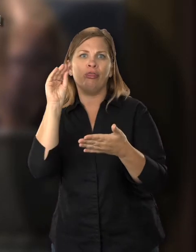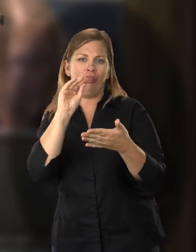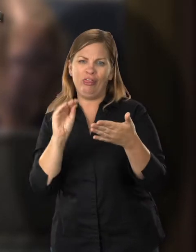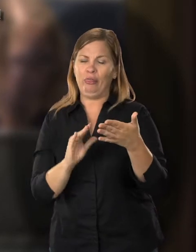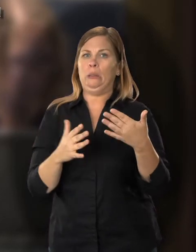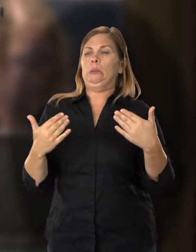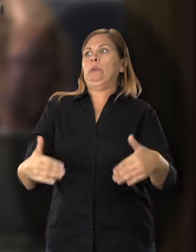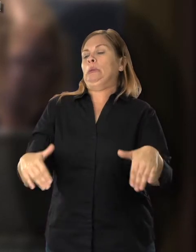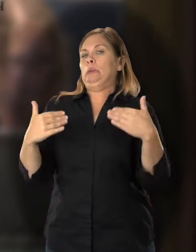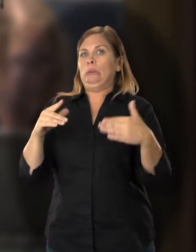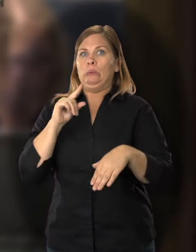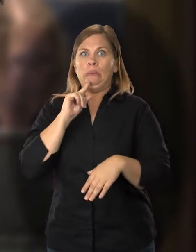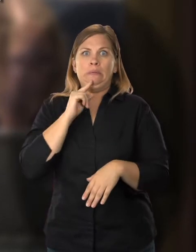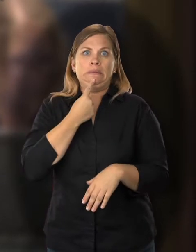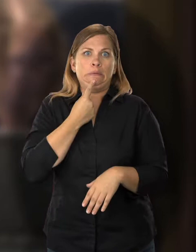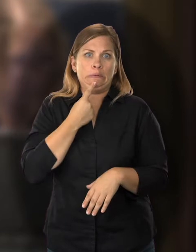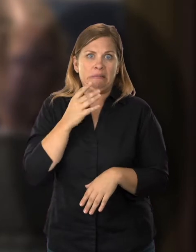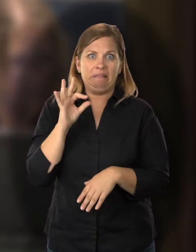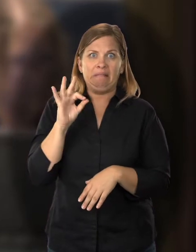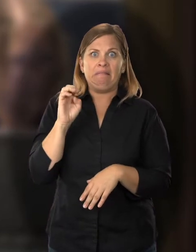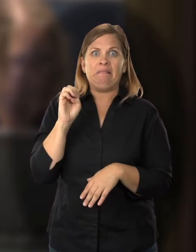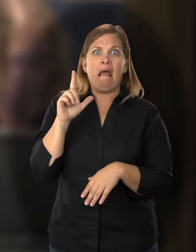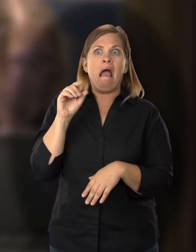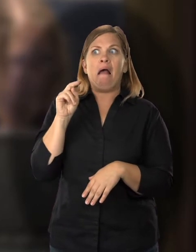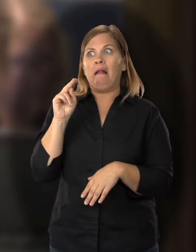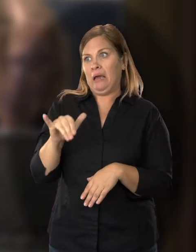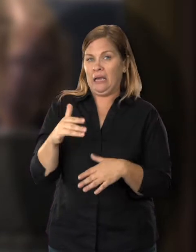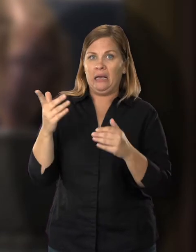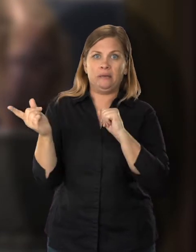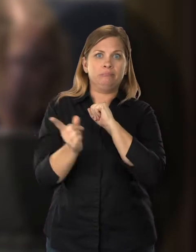is a felony punishable by not more than 5 years imprisonment